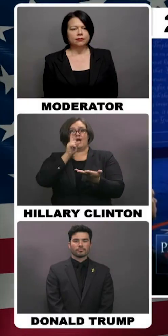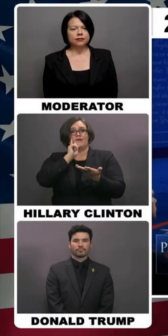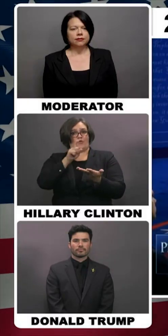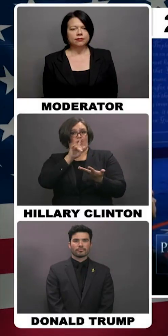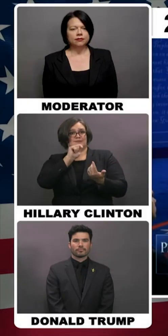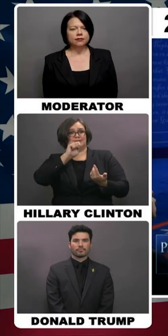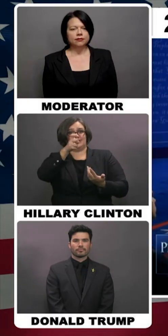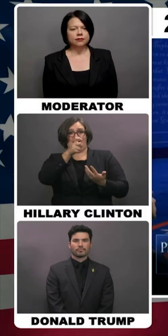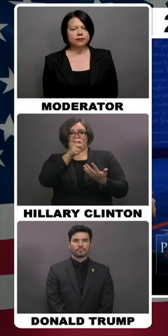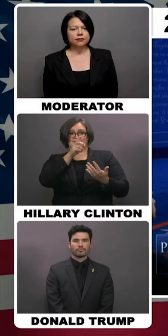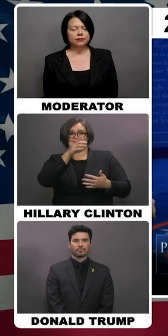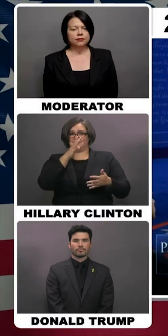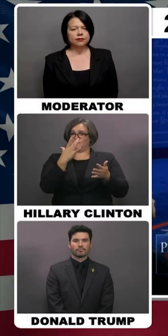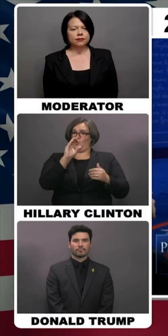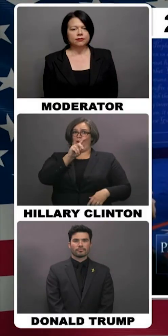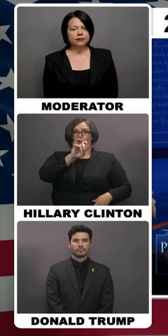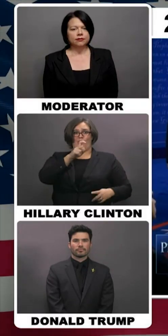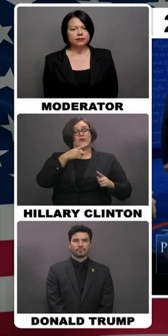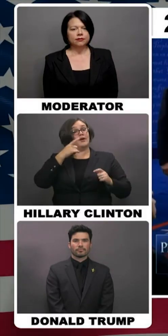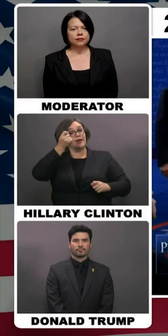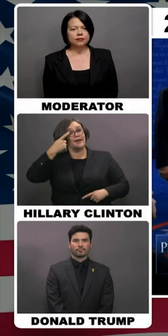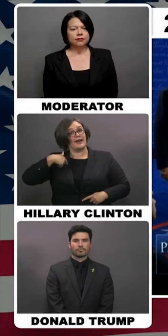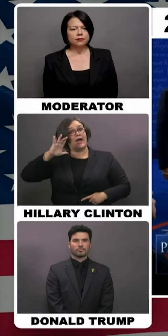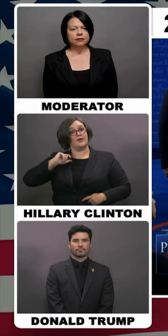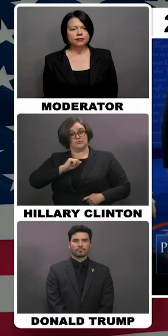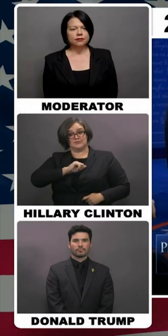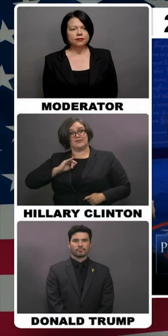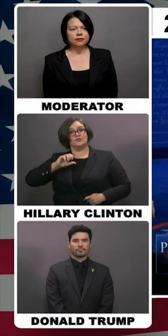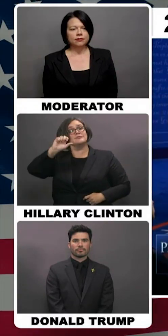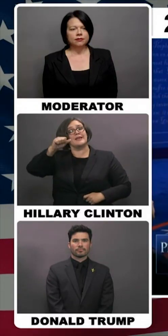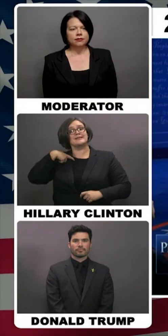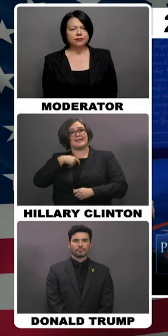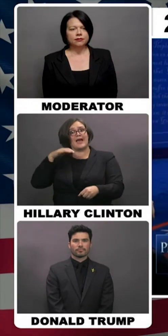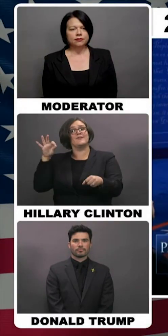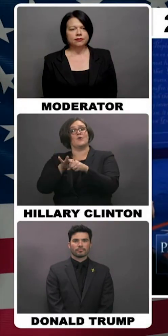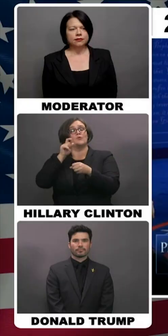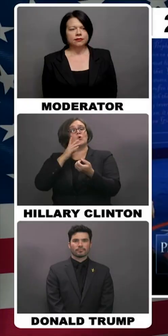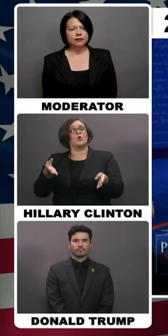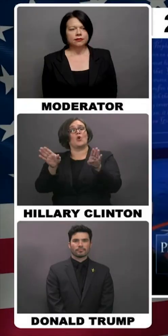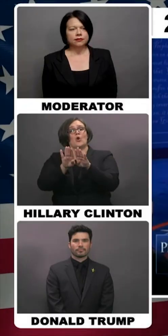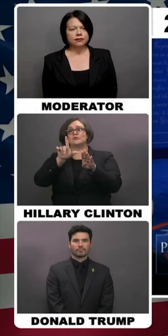to close corporate loopholes. I voted to close. I think one of the loopholes he took advantage